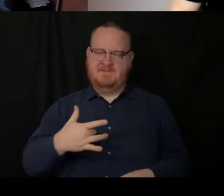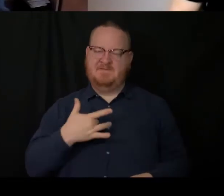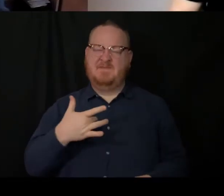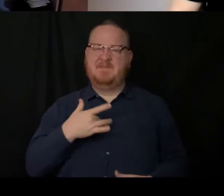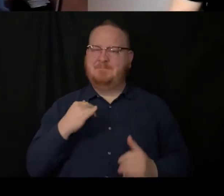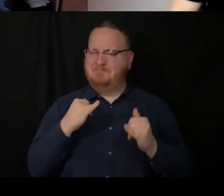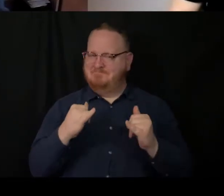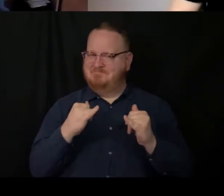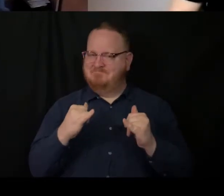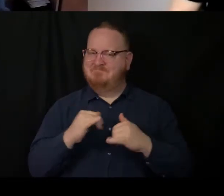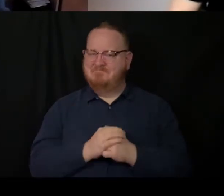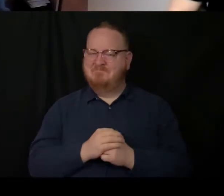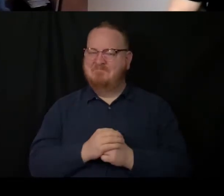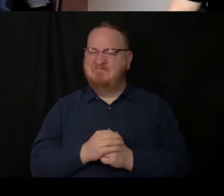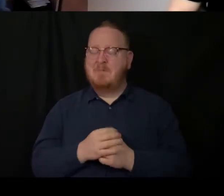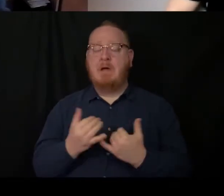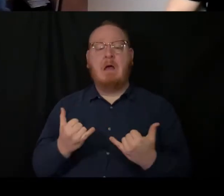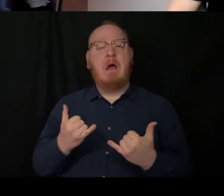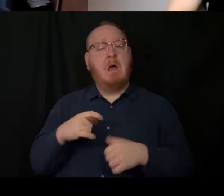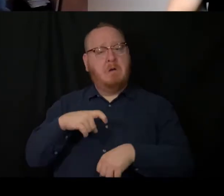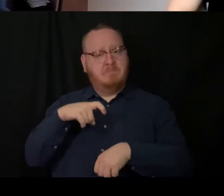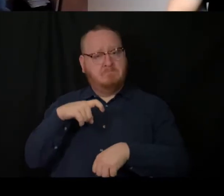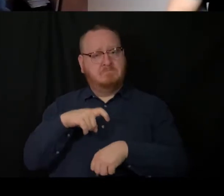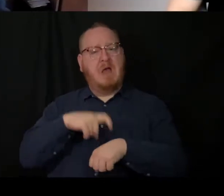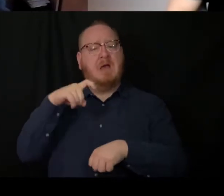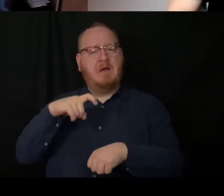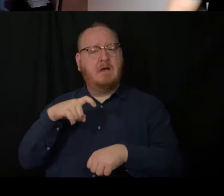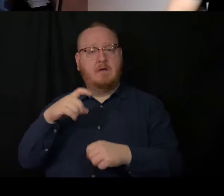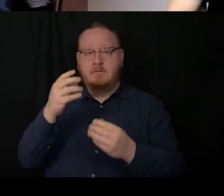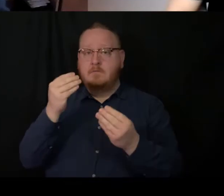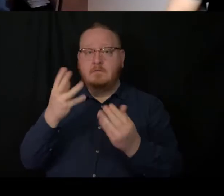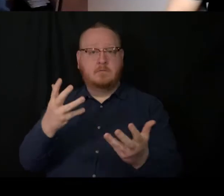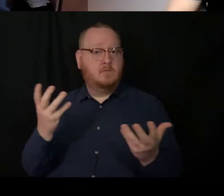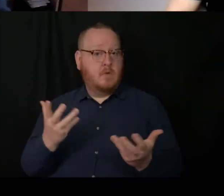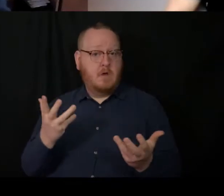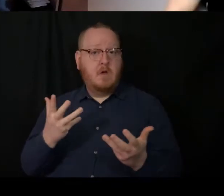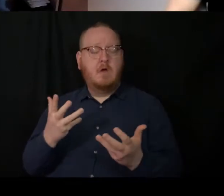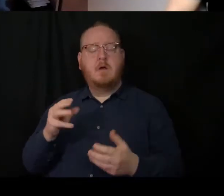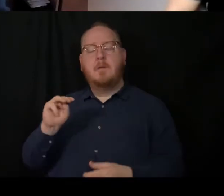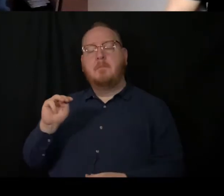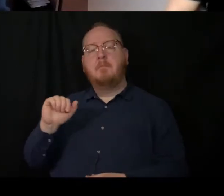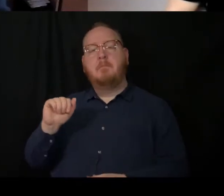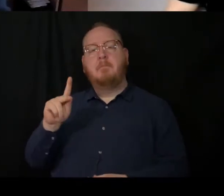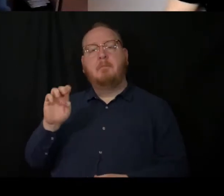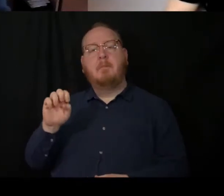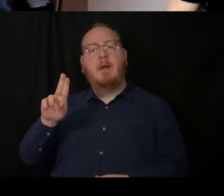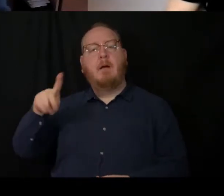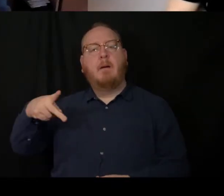need some good information about some makeup services, because pretty sure things haven't gone